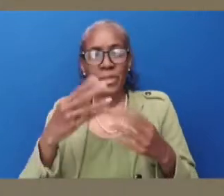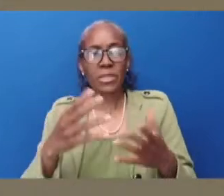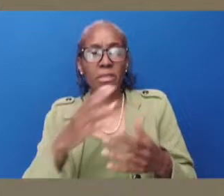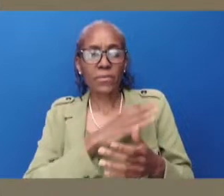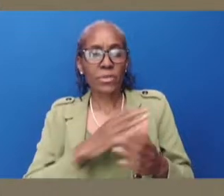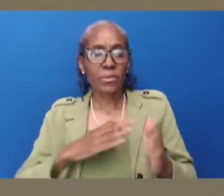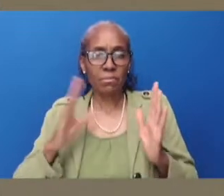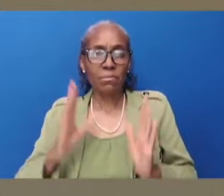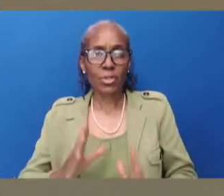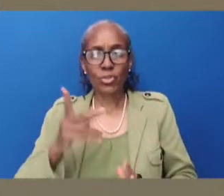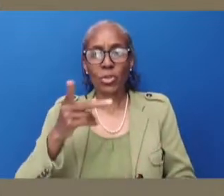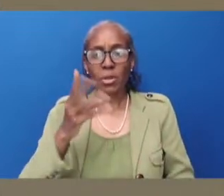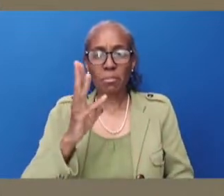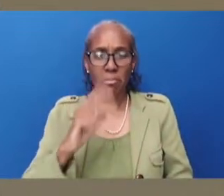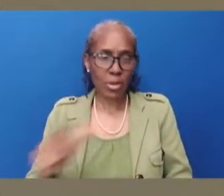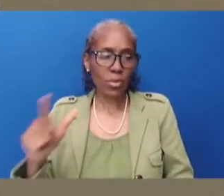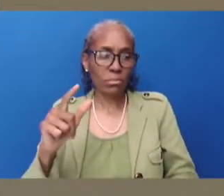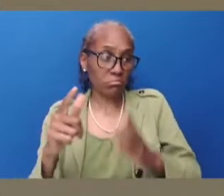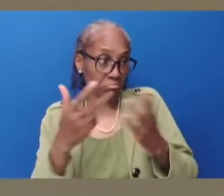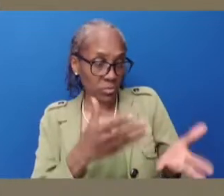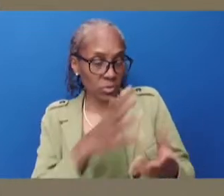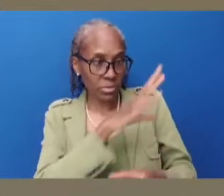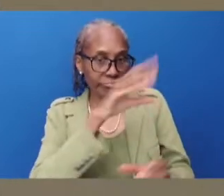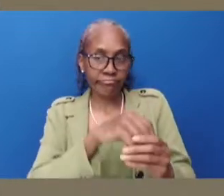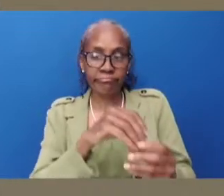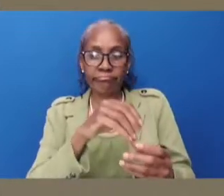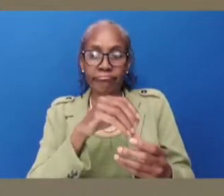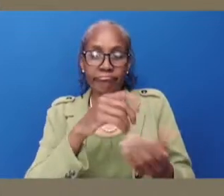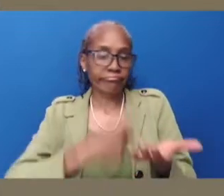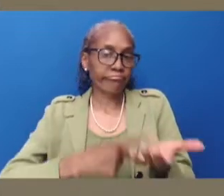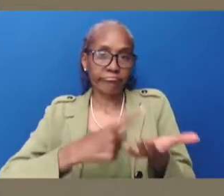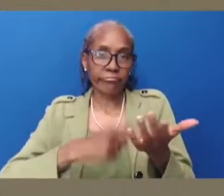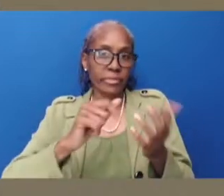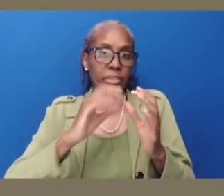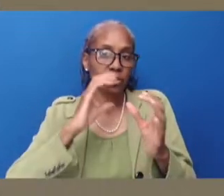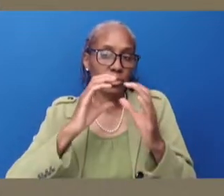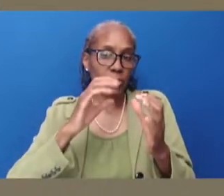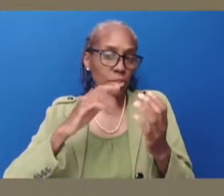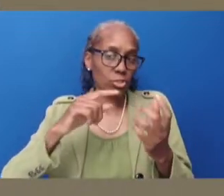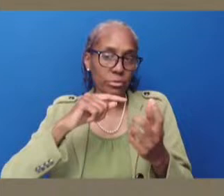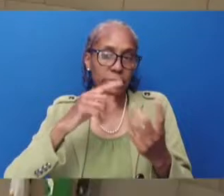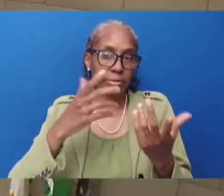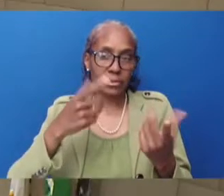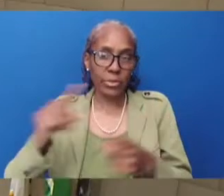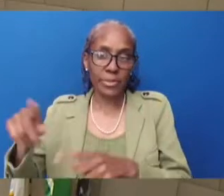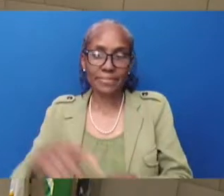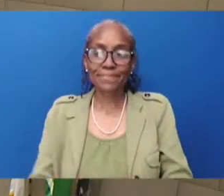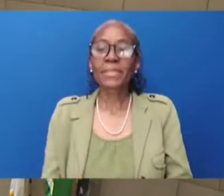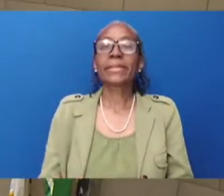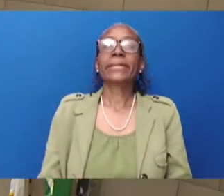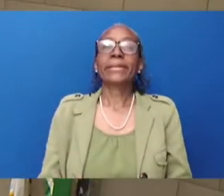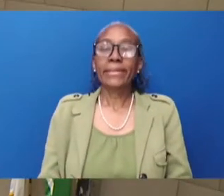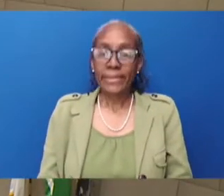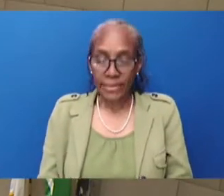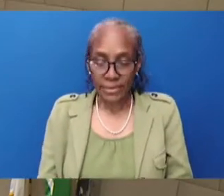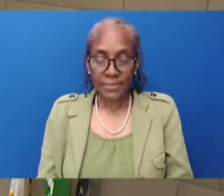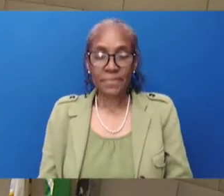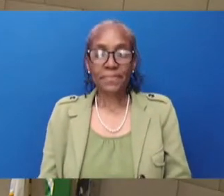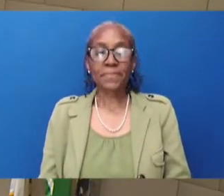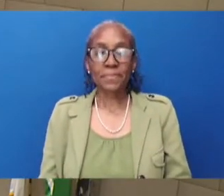YOU, TYRONE.